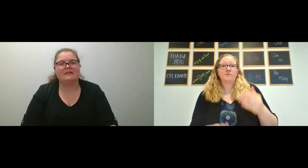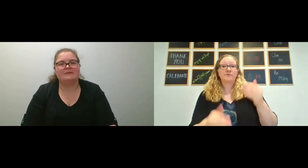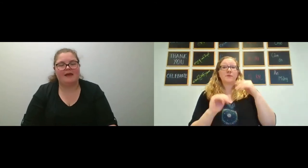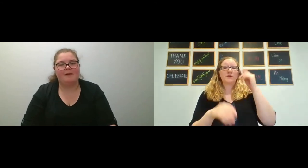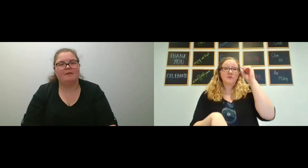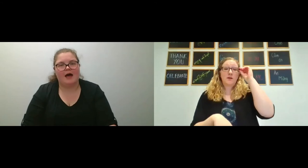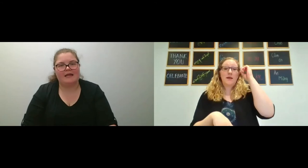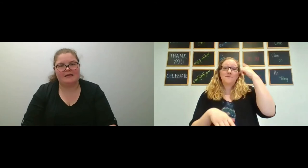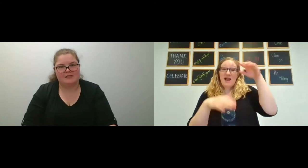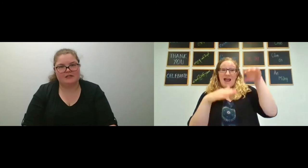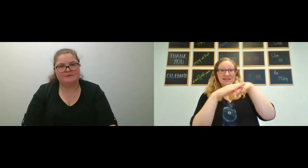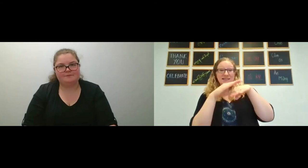it's become a lot easier.